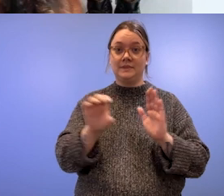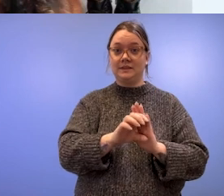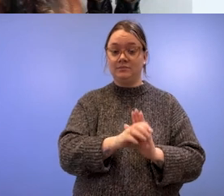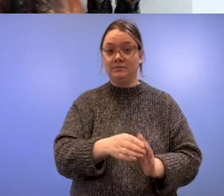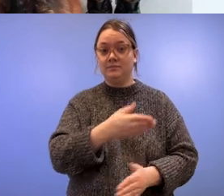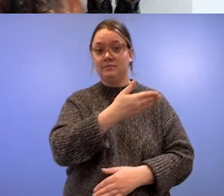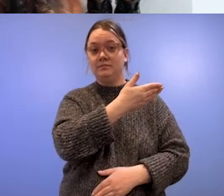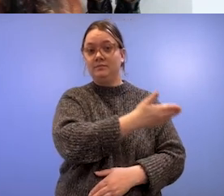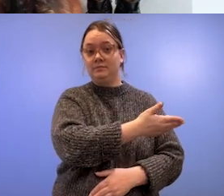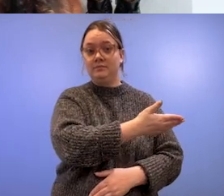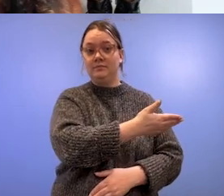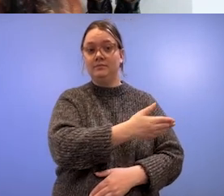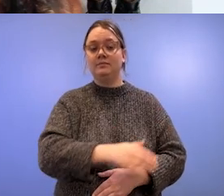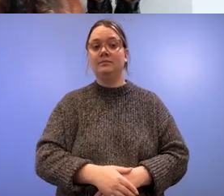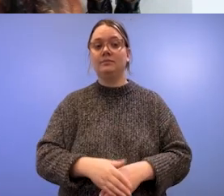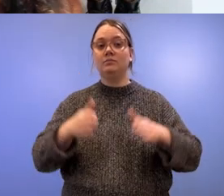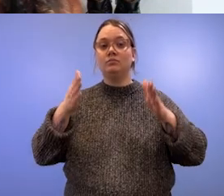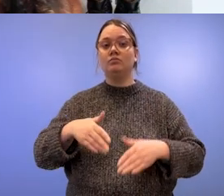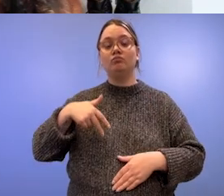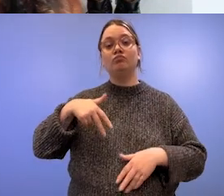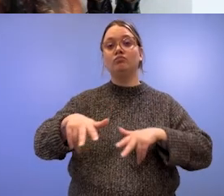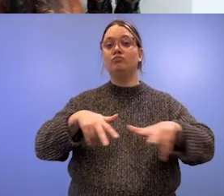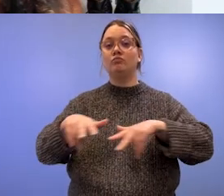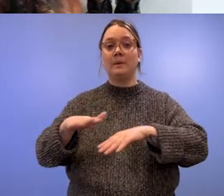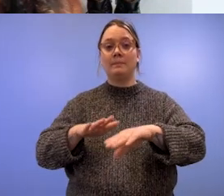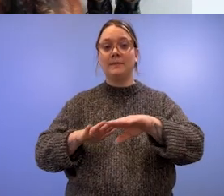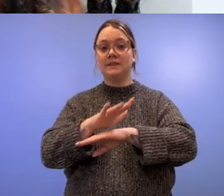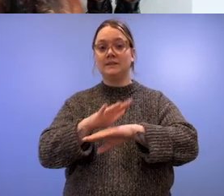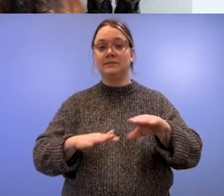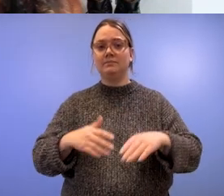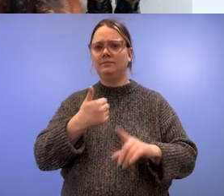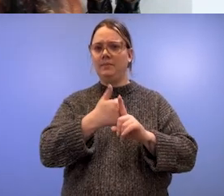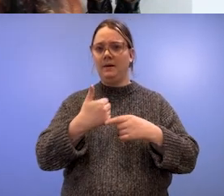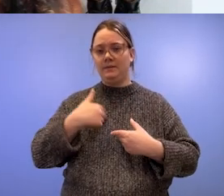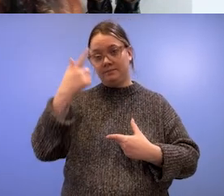person walking on the beach. They have autism and identify as neurodivergent. And a 3rd image is of